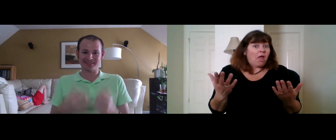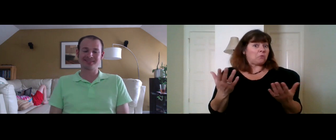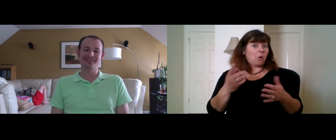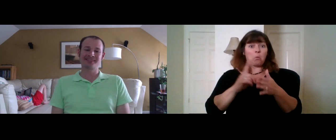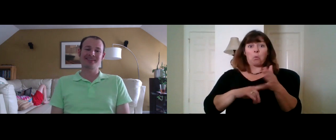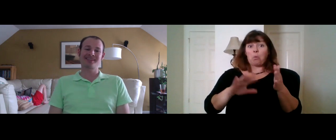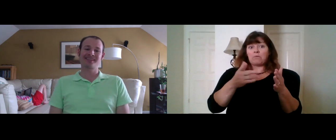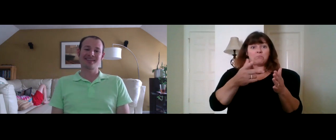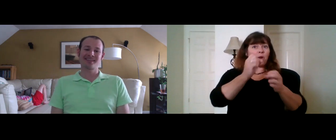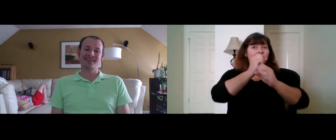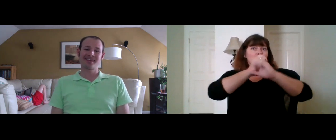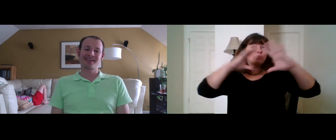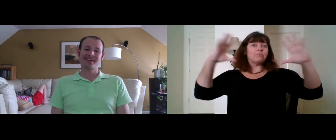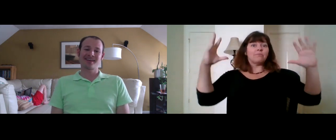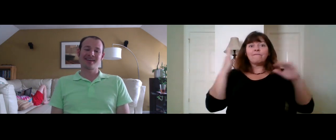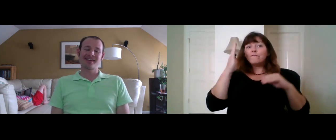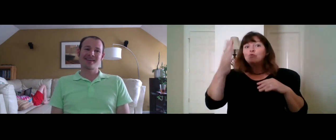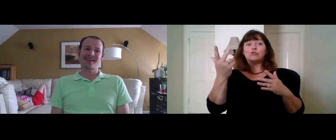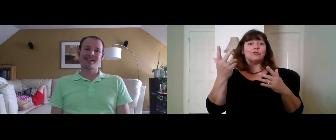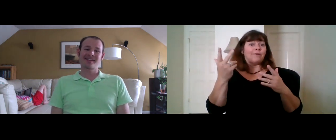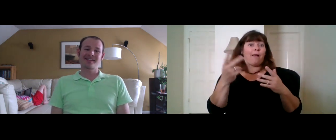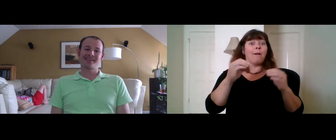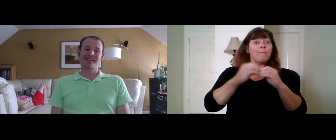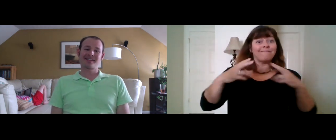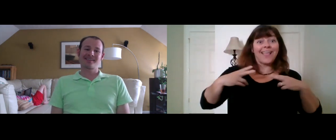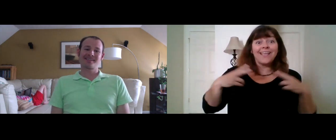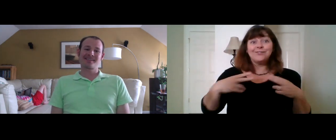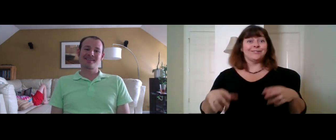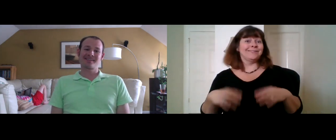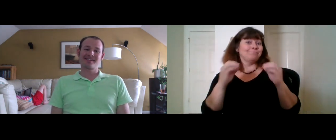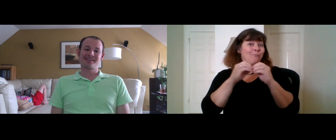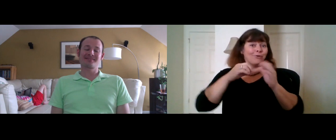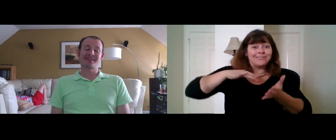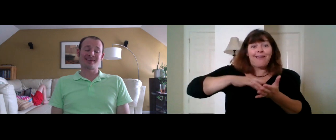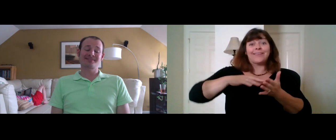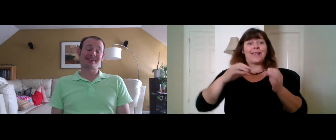What's your dreams for the future? More vacations?